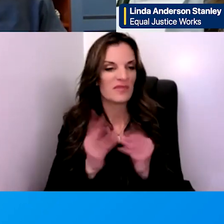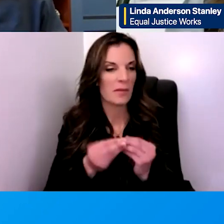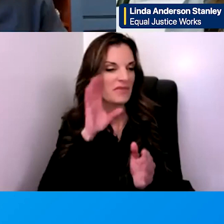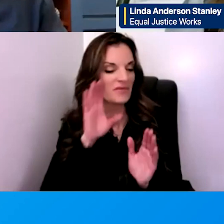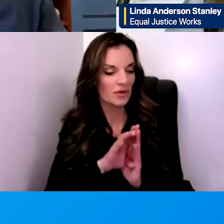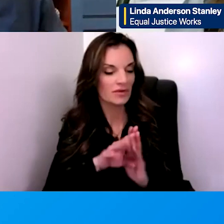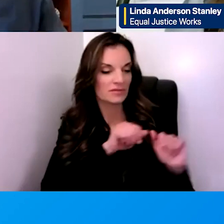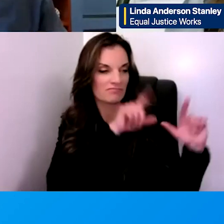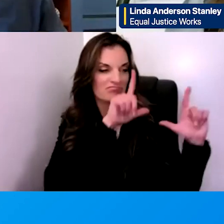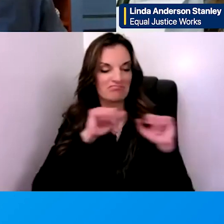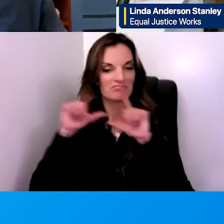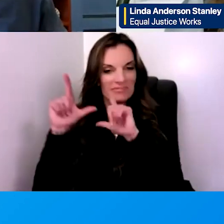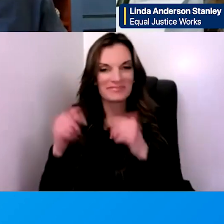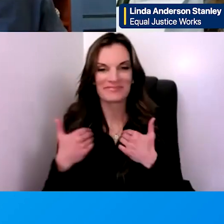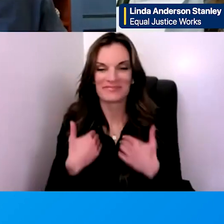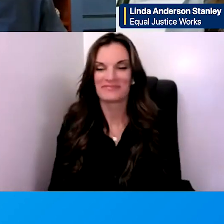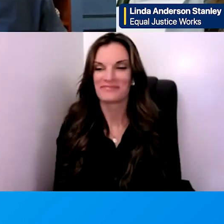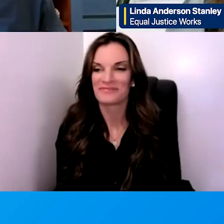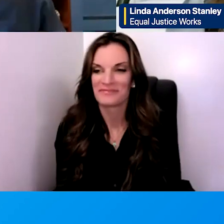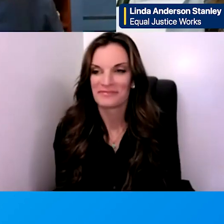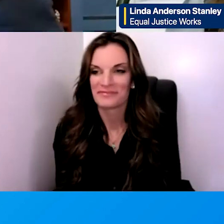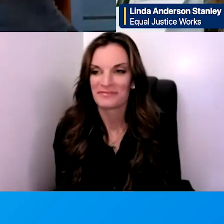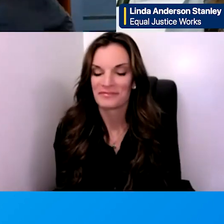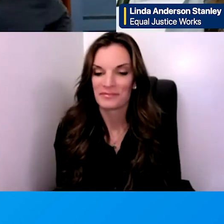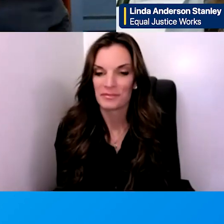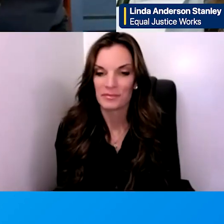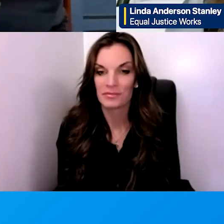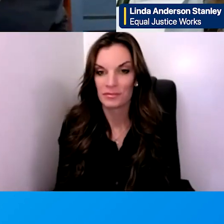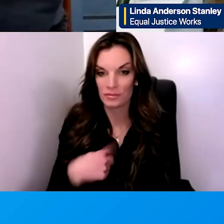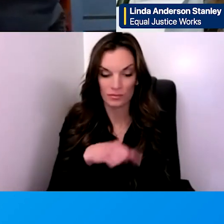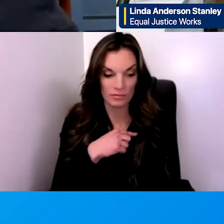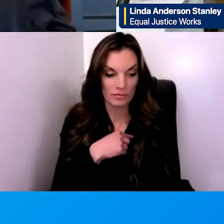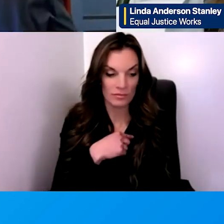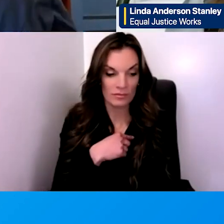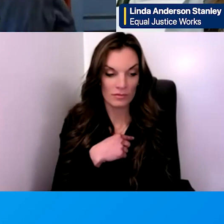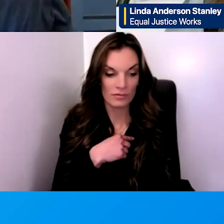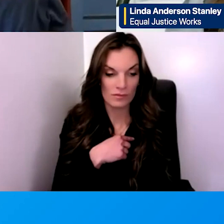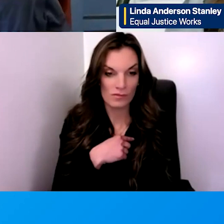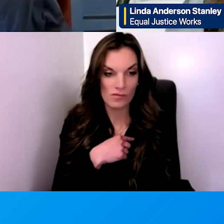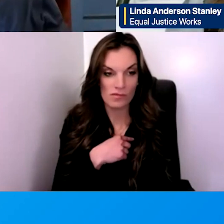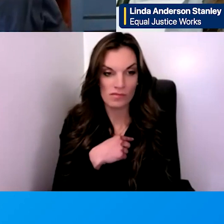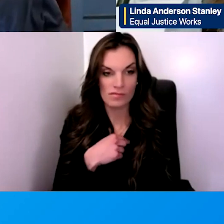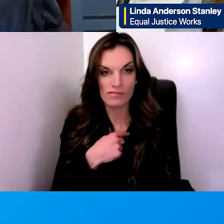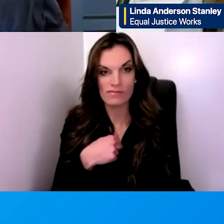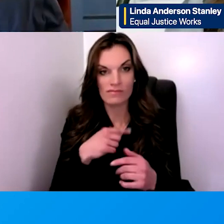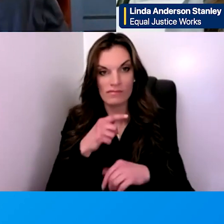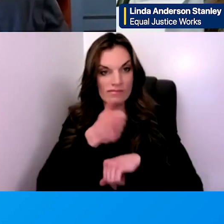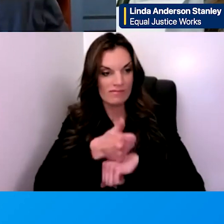on a shelf behind me. We initiated quickly for obvious reasons and this would have been